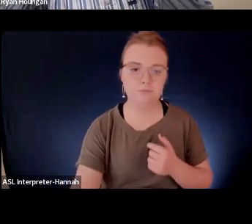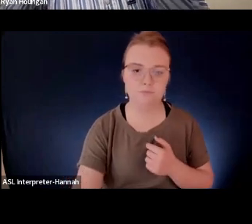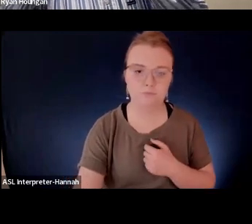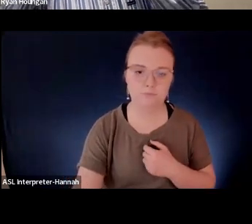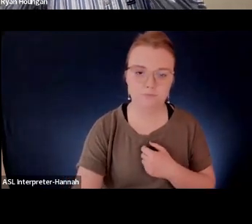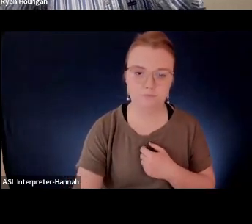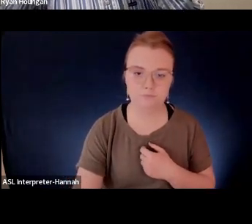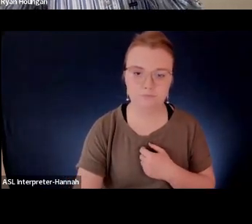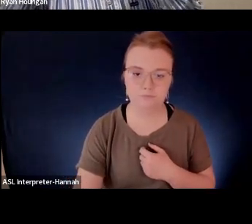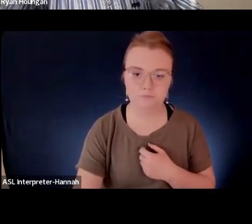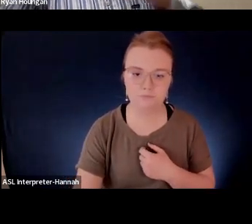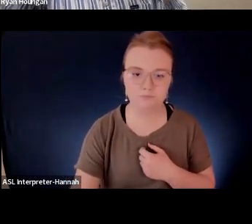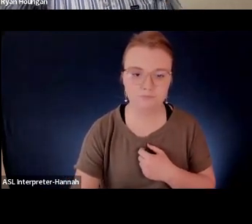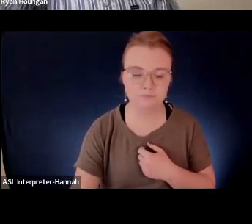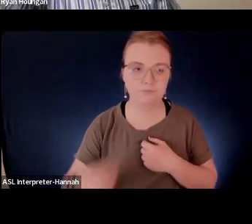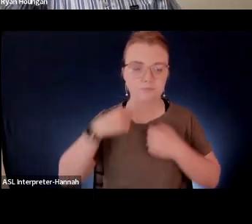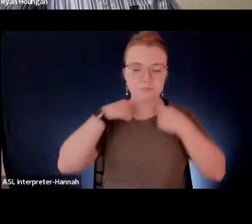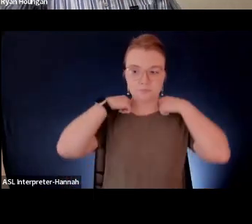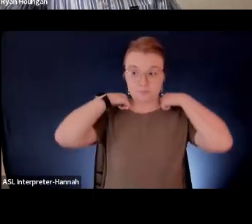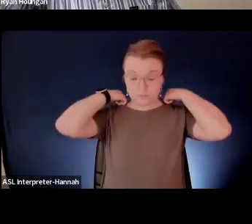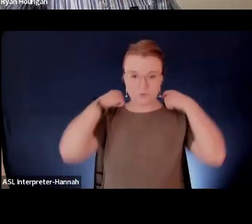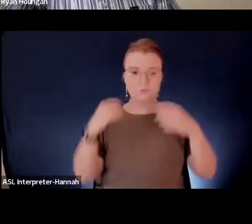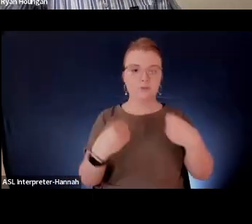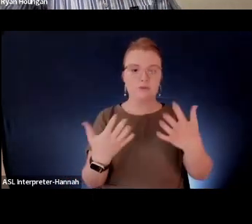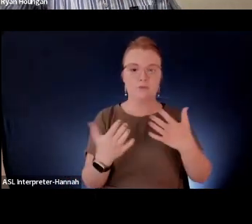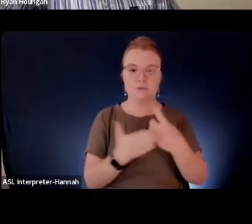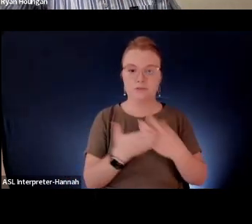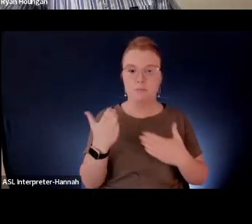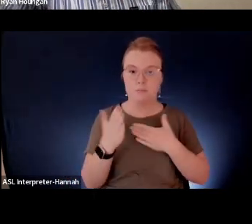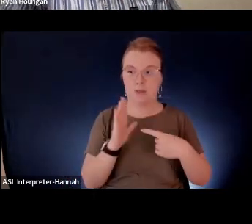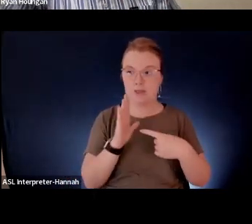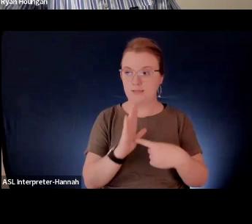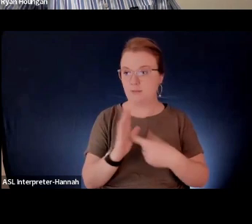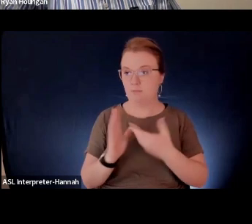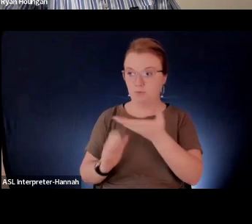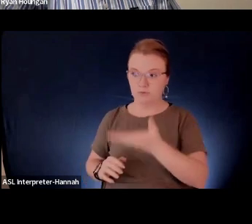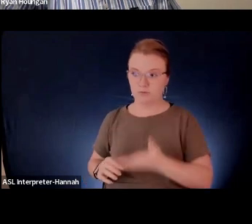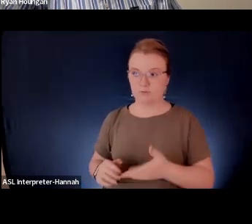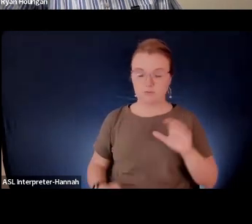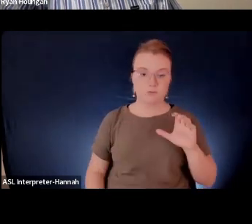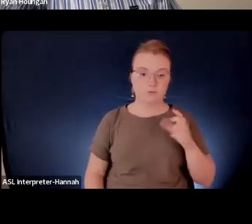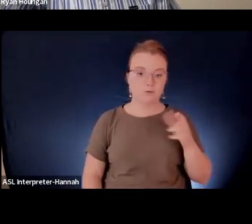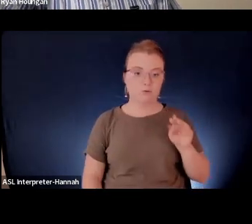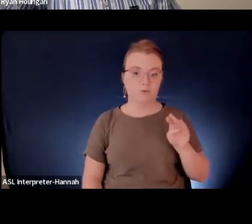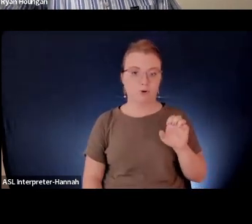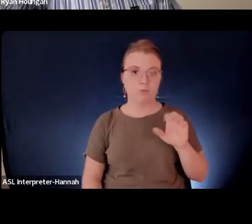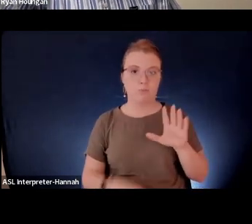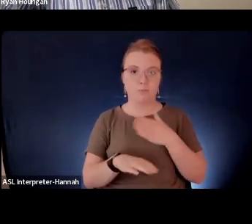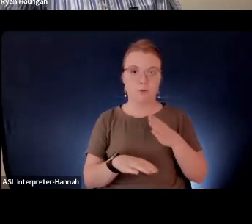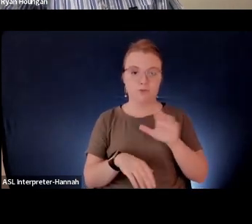These are some that I use. Chrome Music Lab. Soundstation is a little mini production.